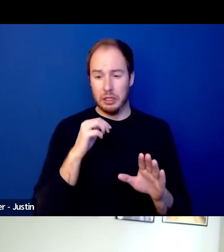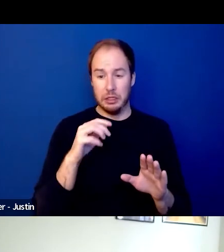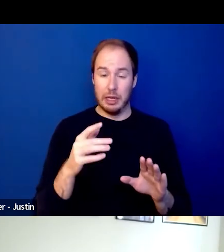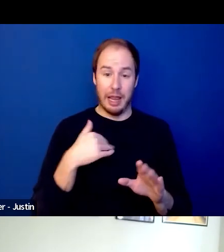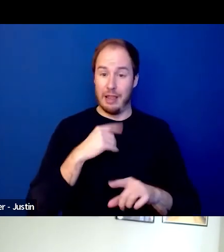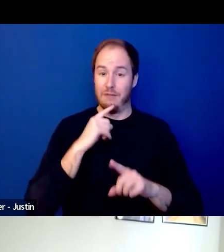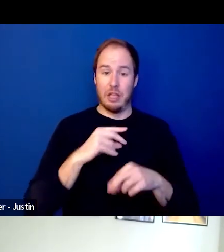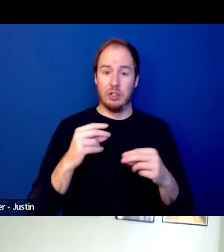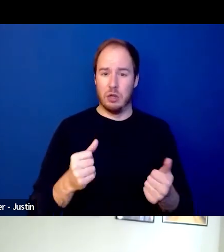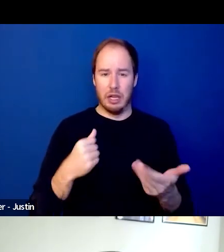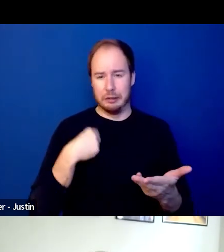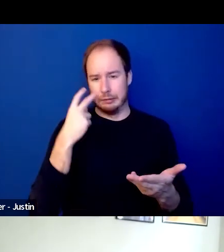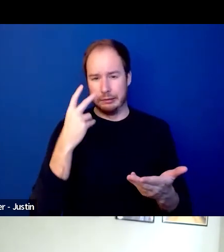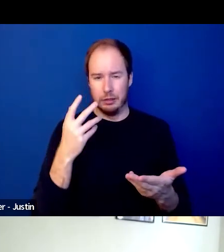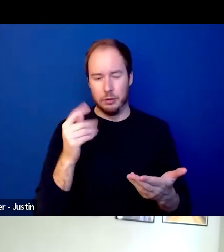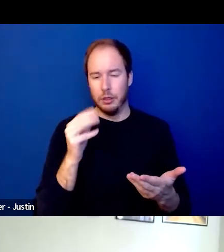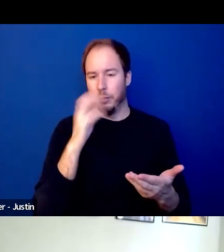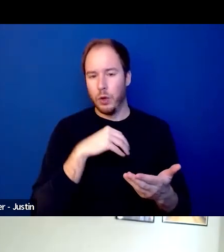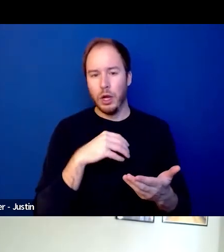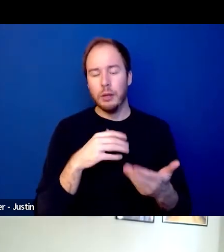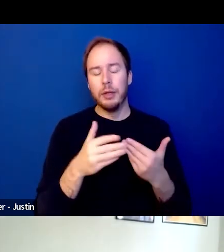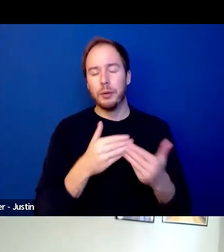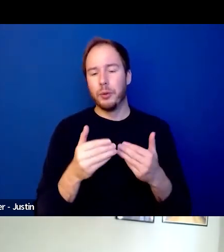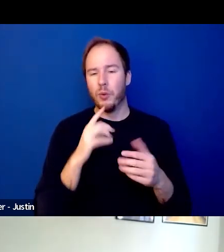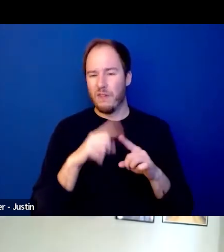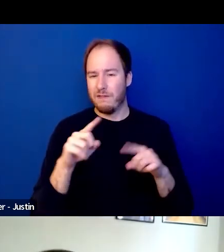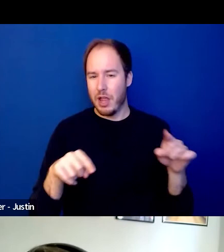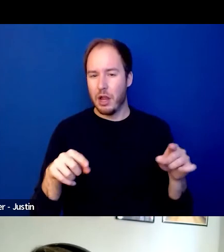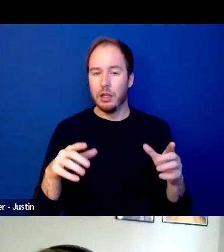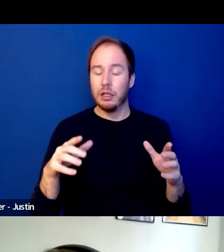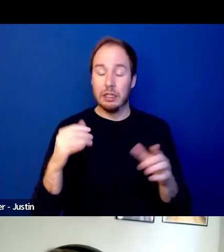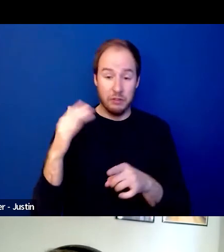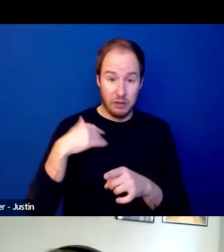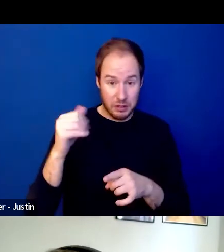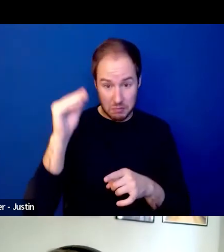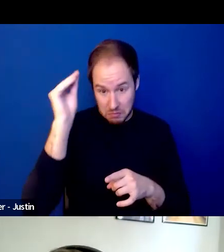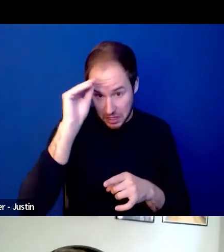'cause some of this will vary so much by program and community. But if you had thoughts on this, I think some folks would appreciate it.